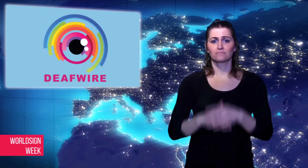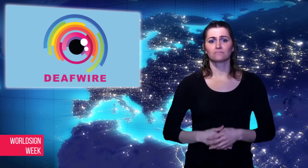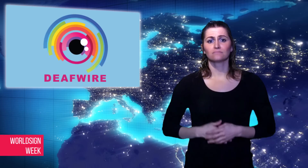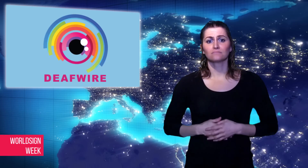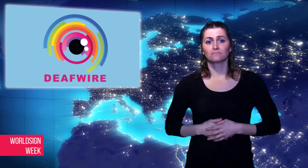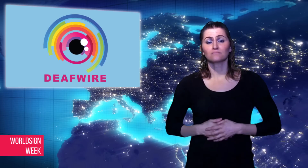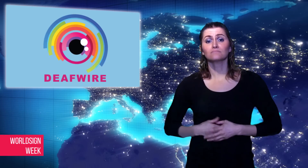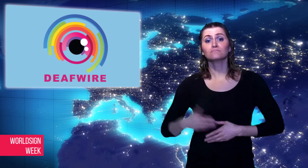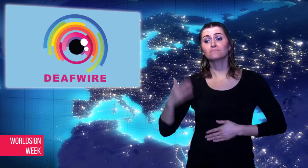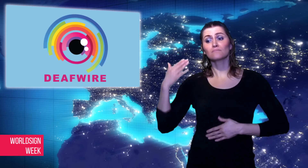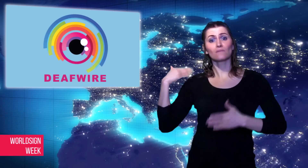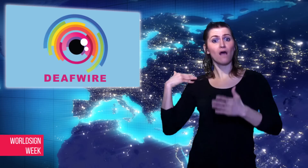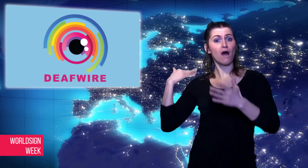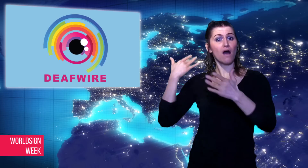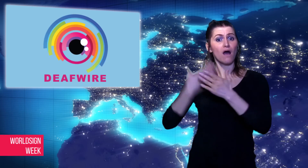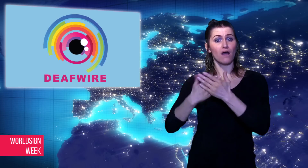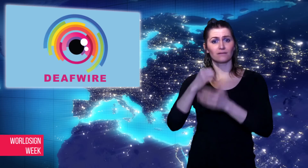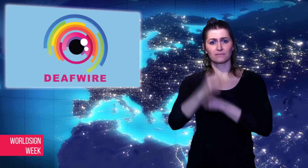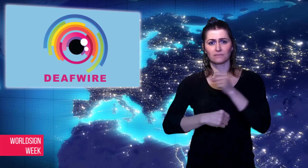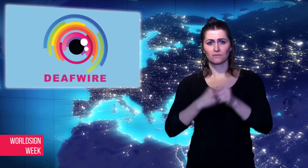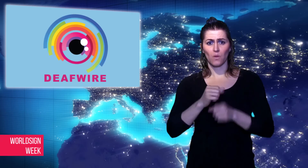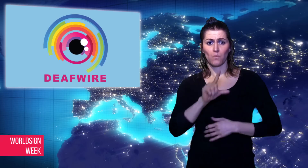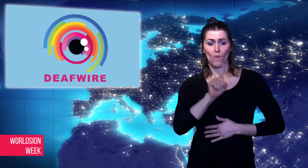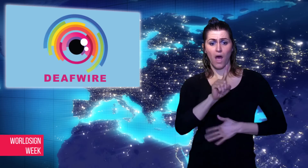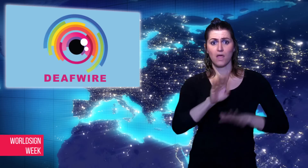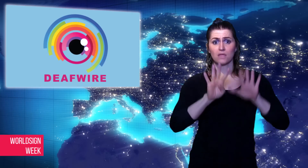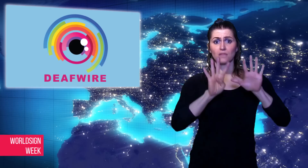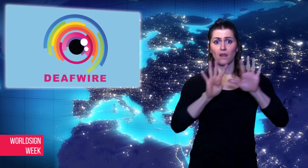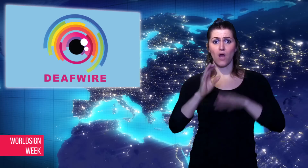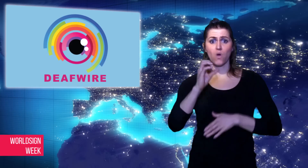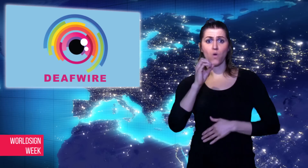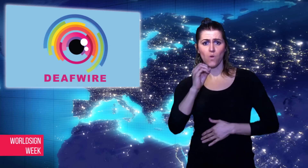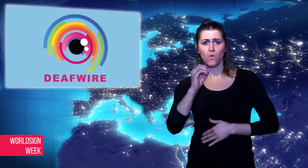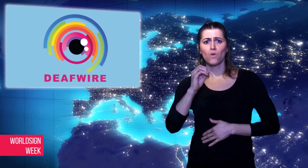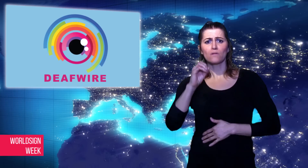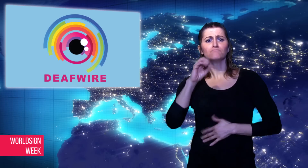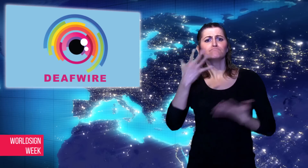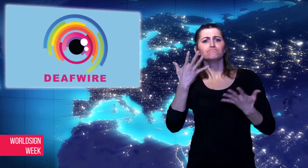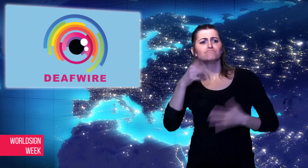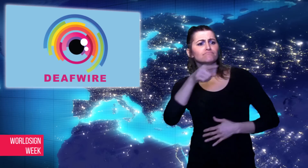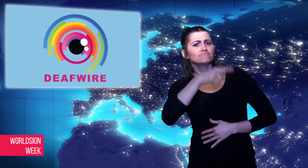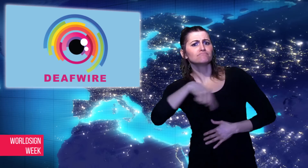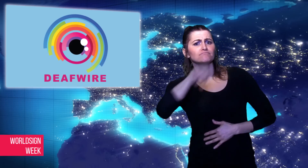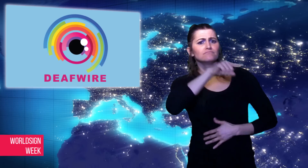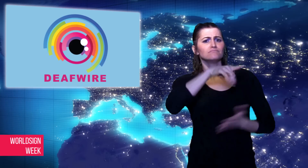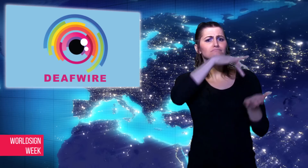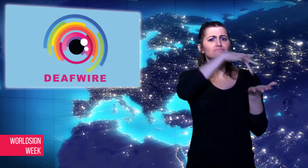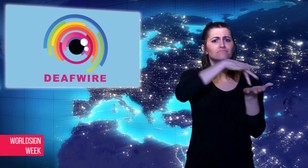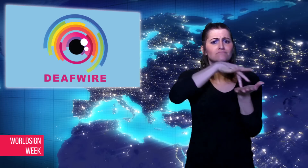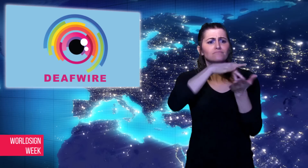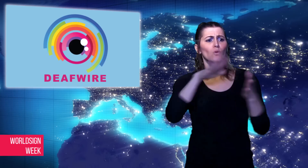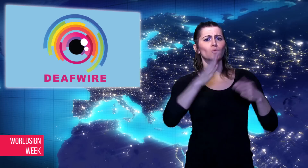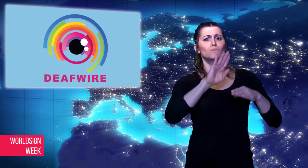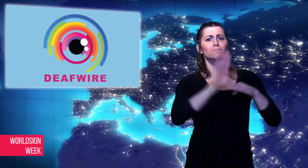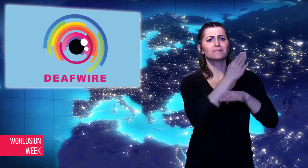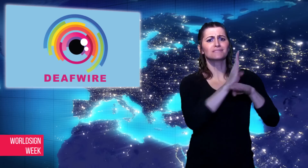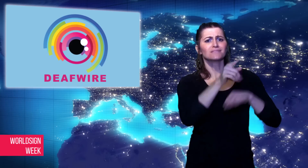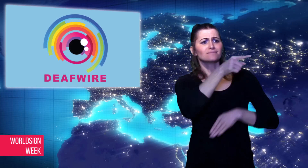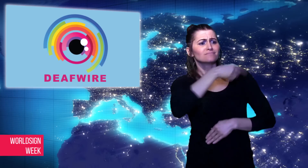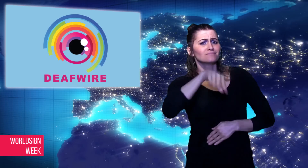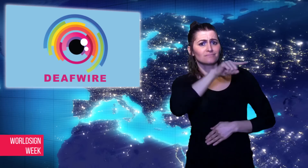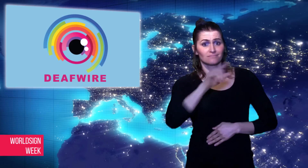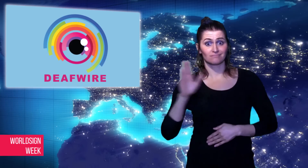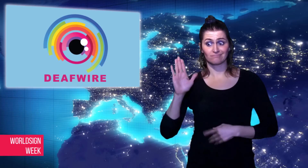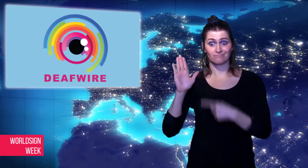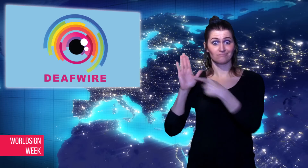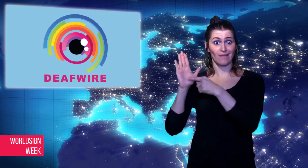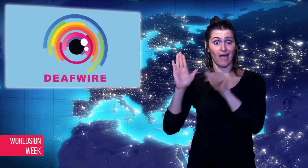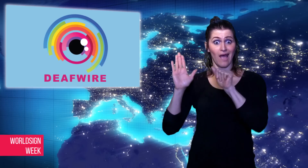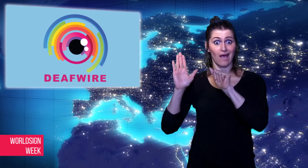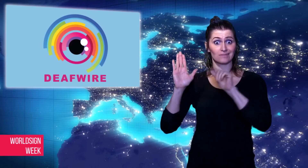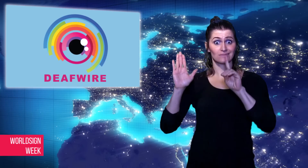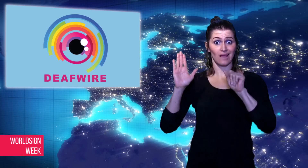Before the bill becomes a law, it has to